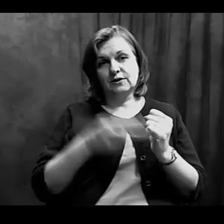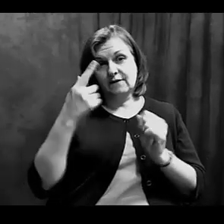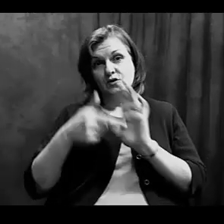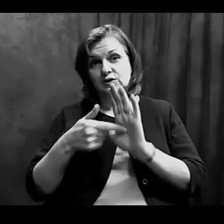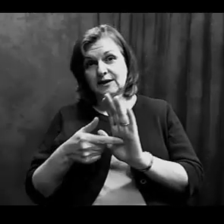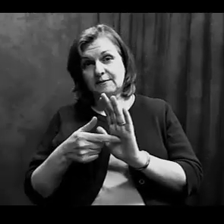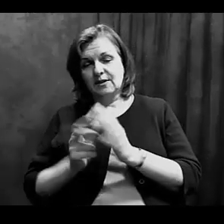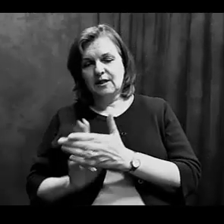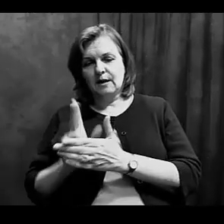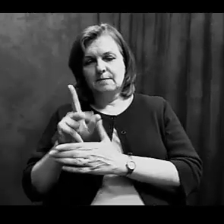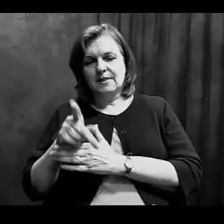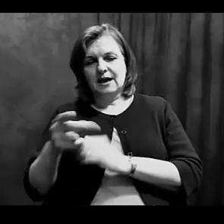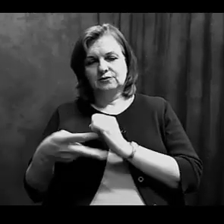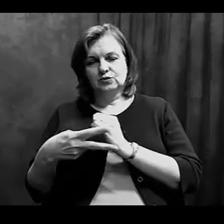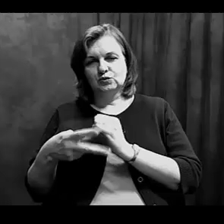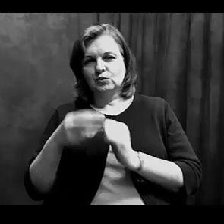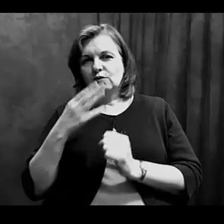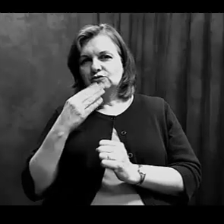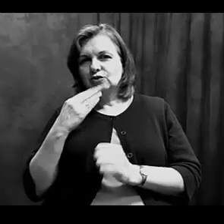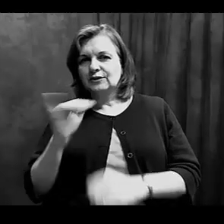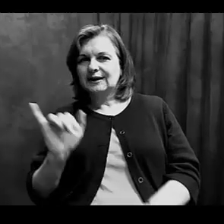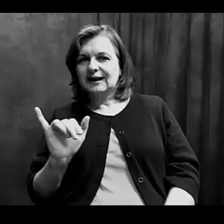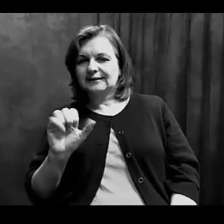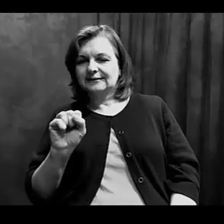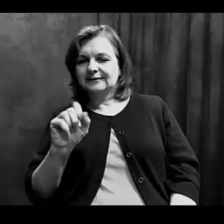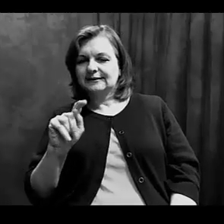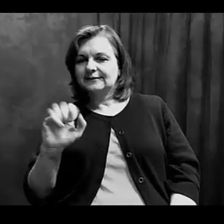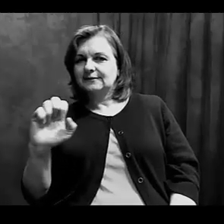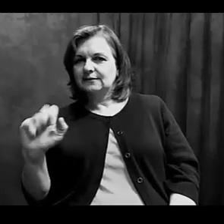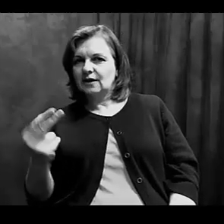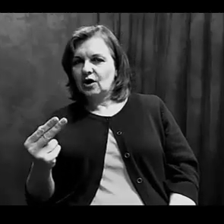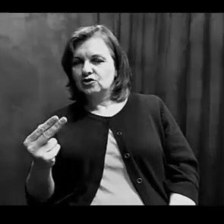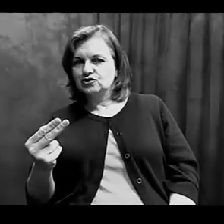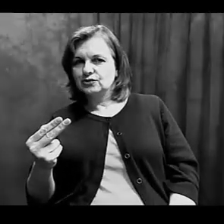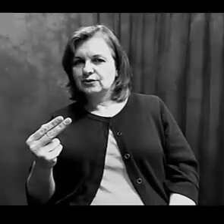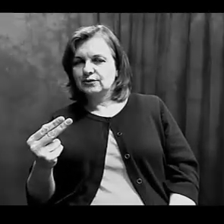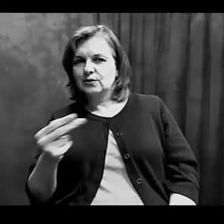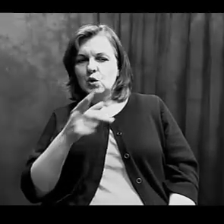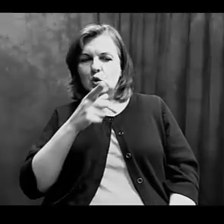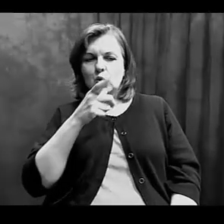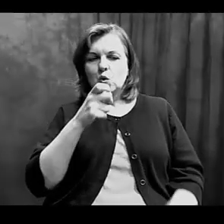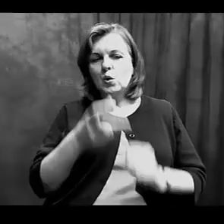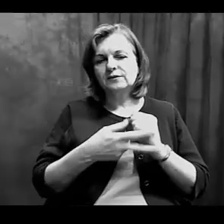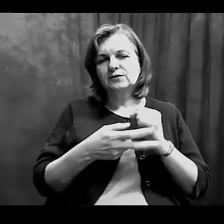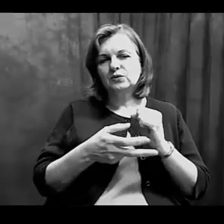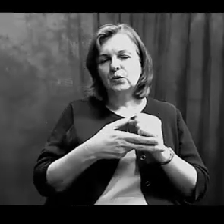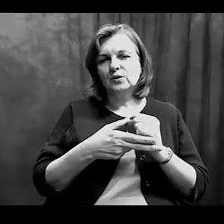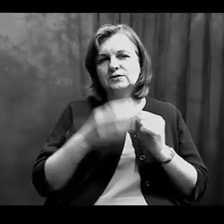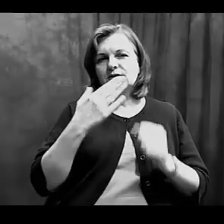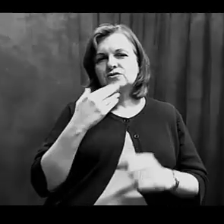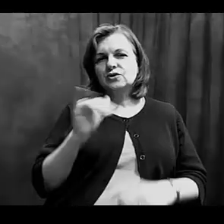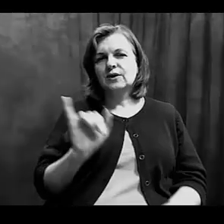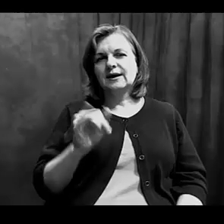so a plant stores sugar as starch who do you think stores